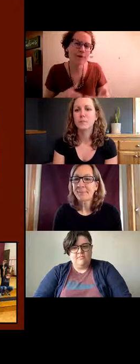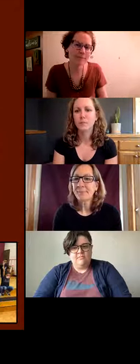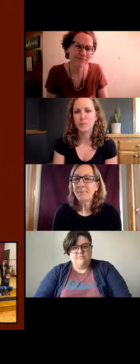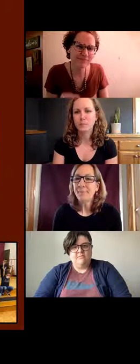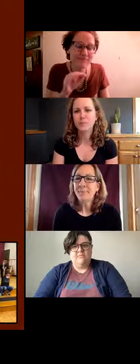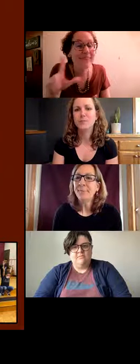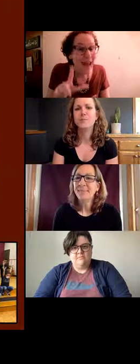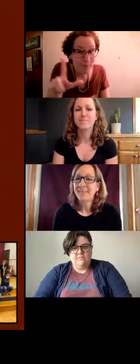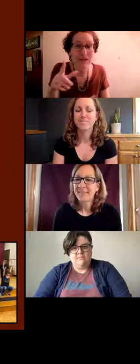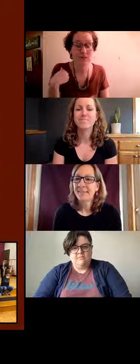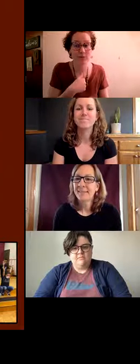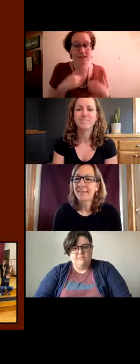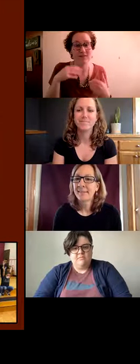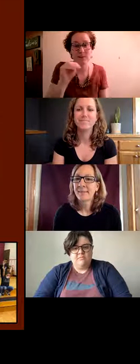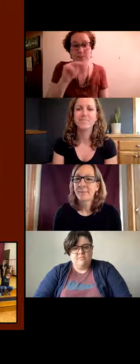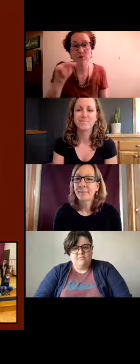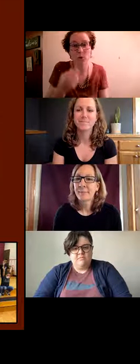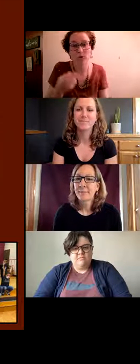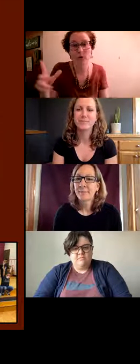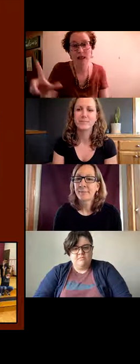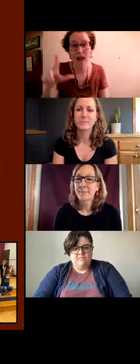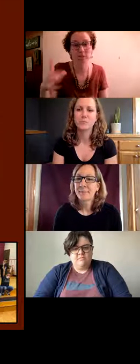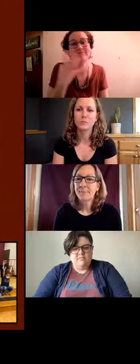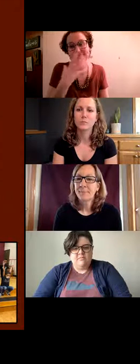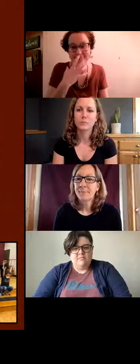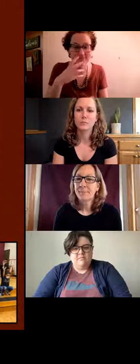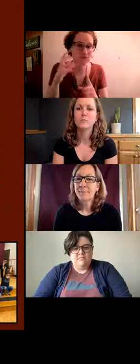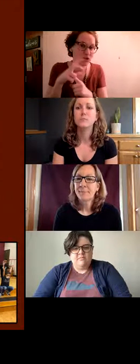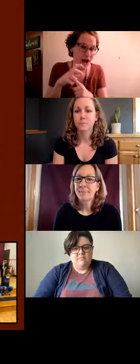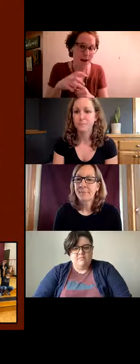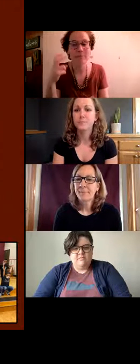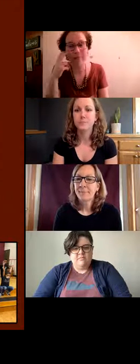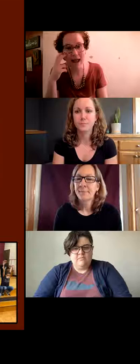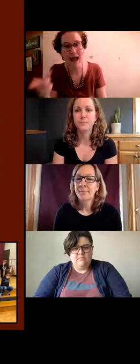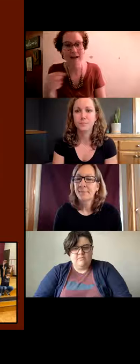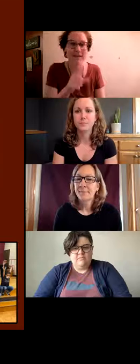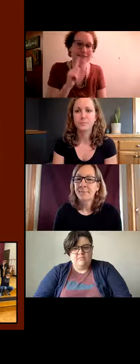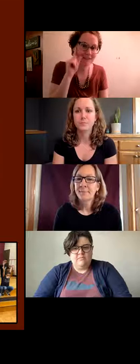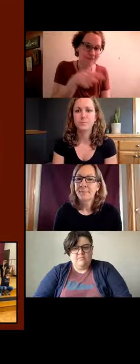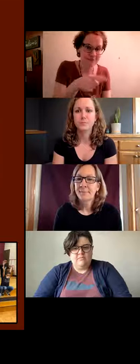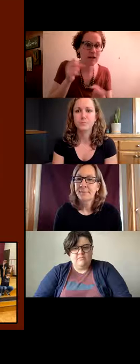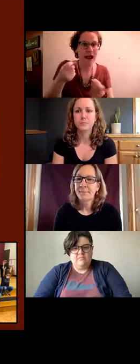they still belong in the deaf and hard of hearing community. And along with our library, we also have